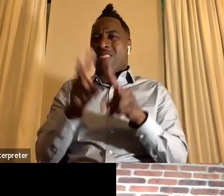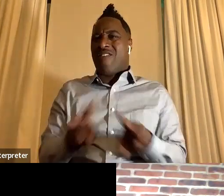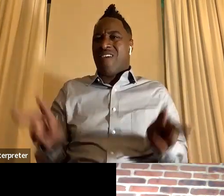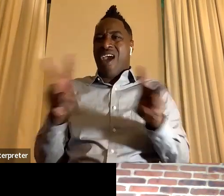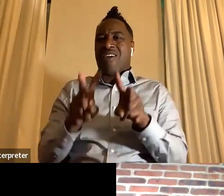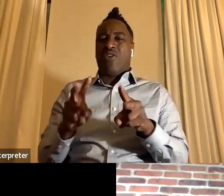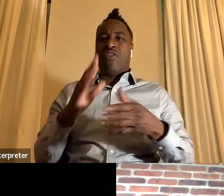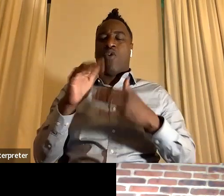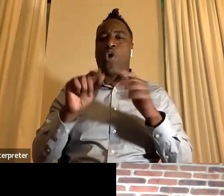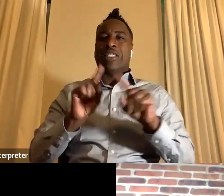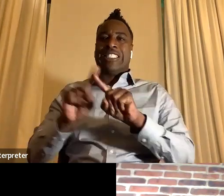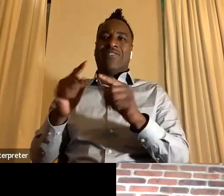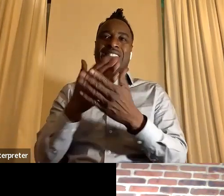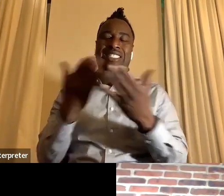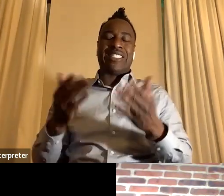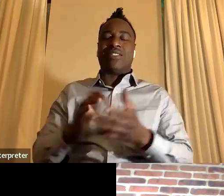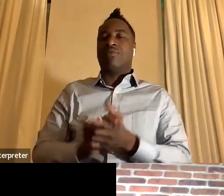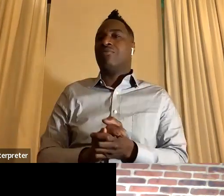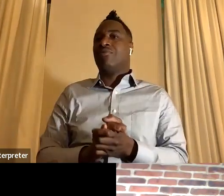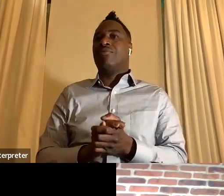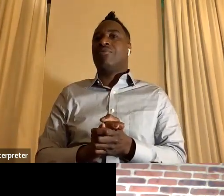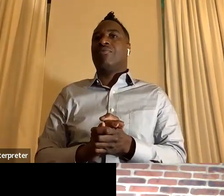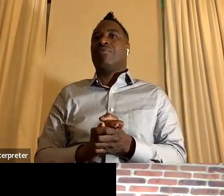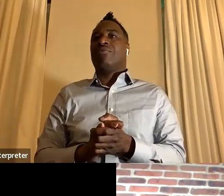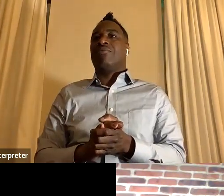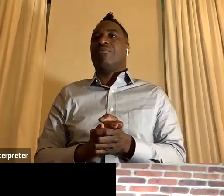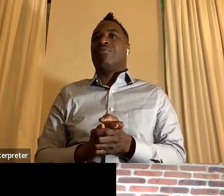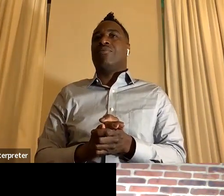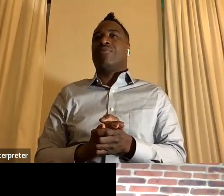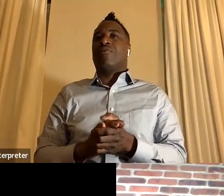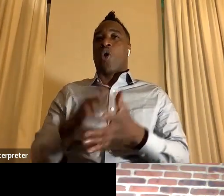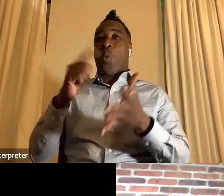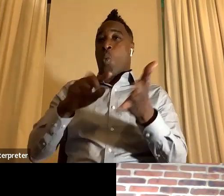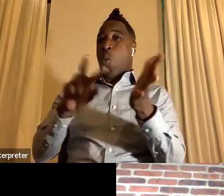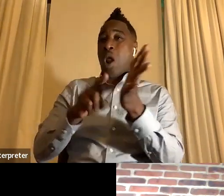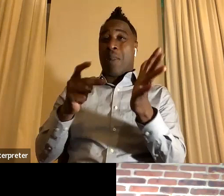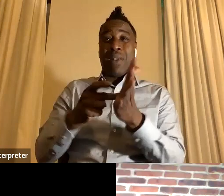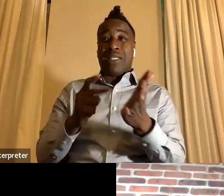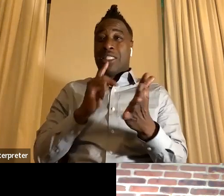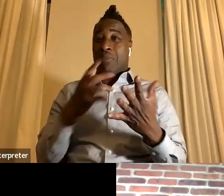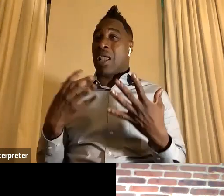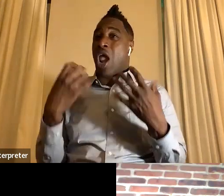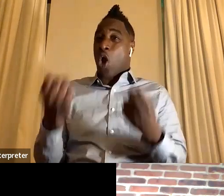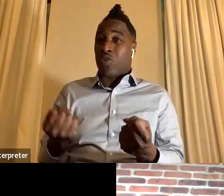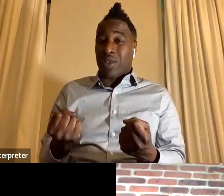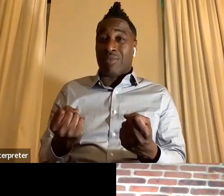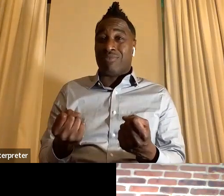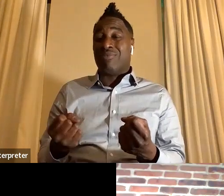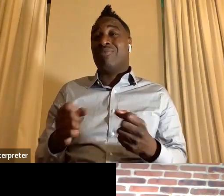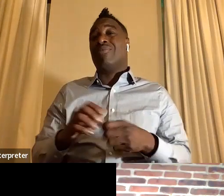You know what what it really means to be healthy in